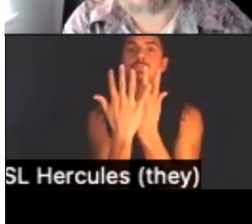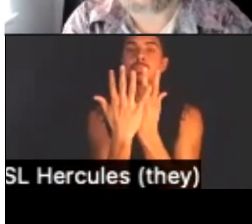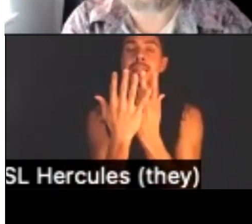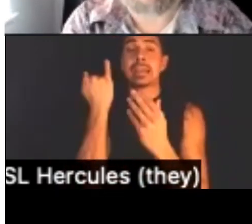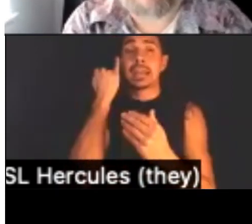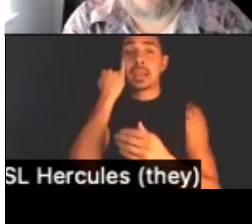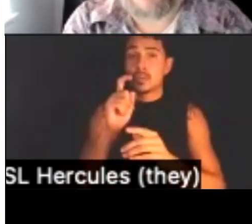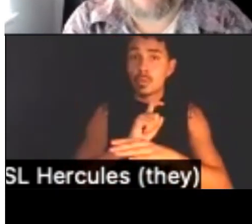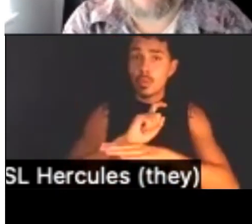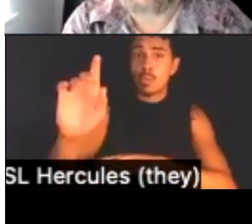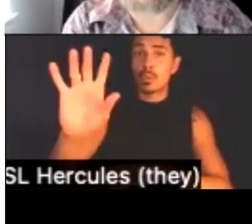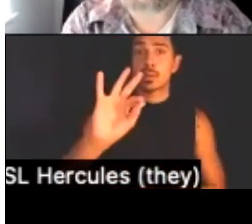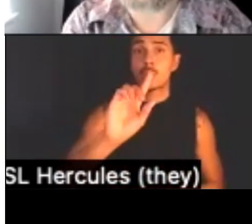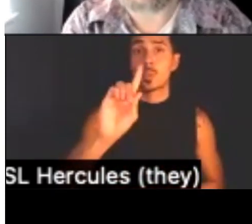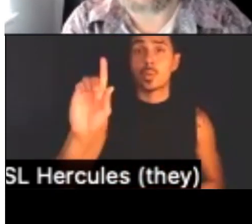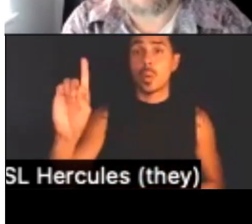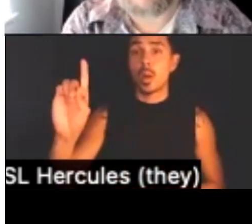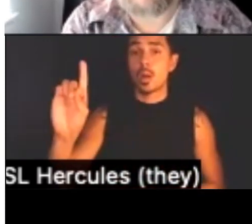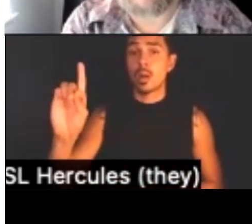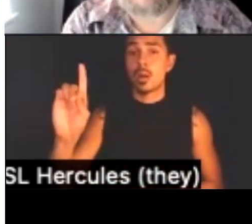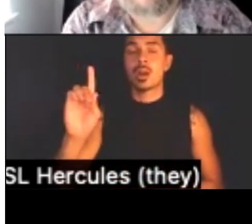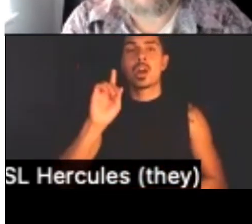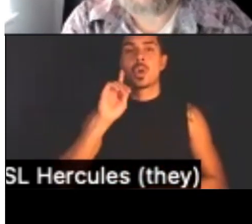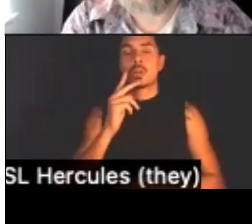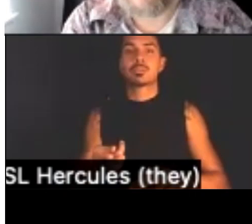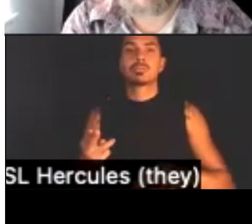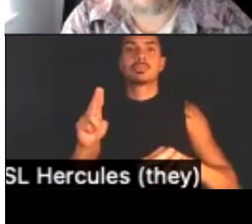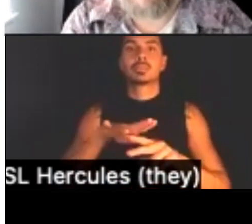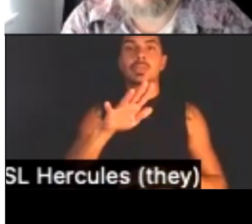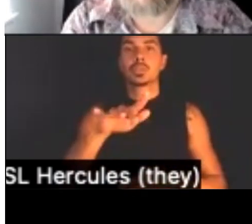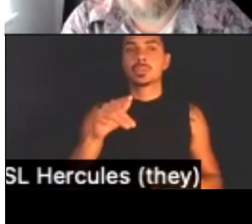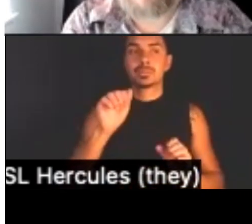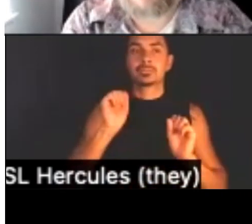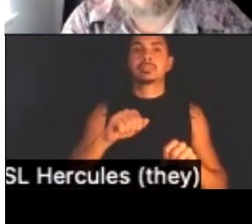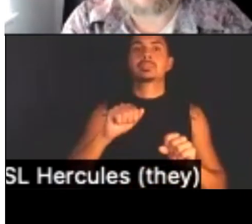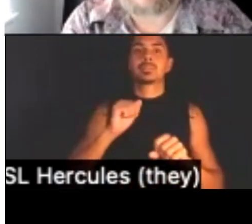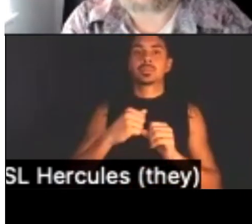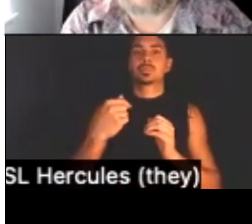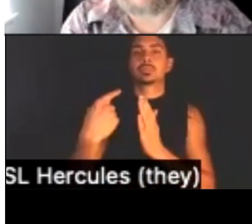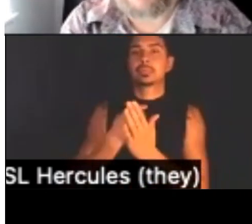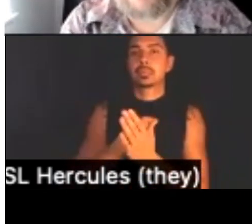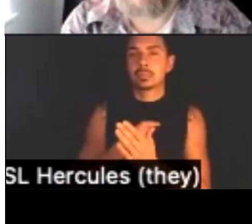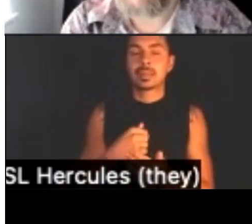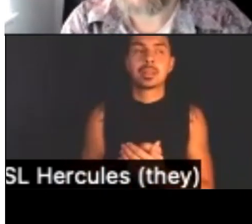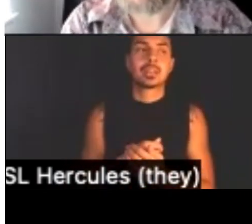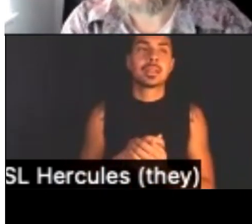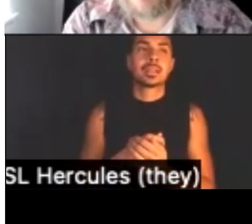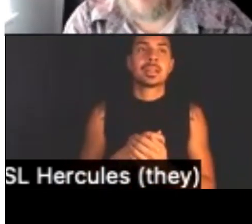increase their depression, increase their suicidality, cause more problems than it does good.